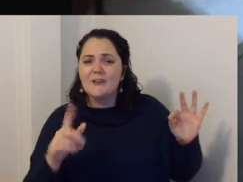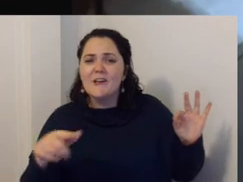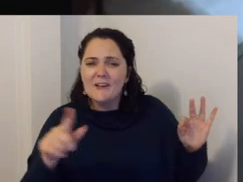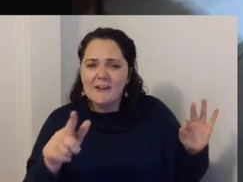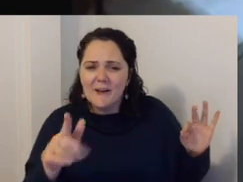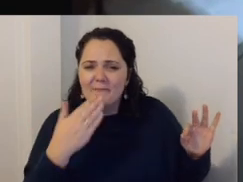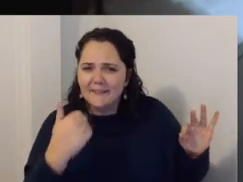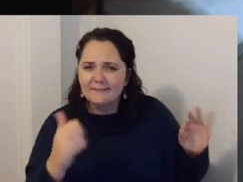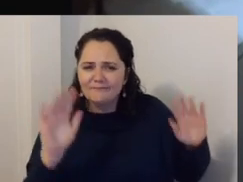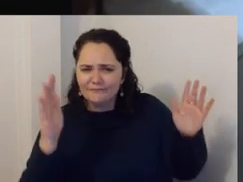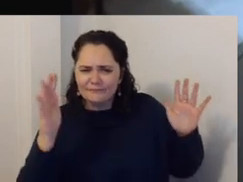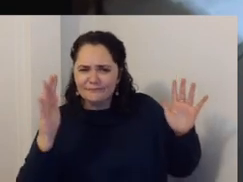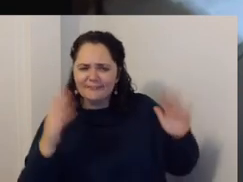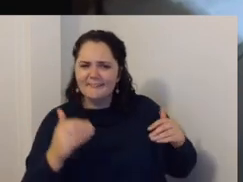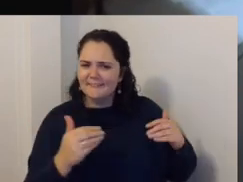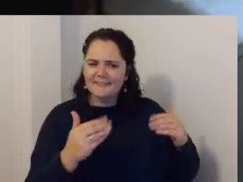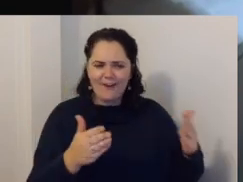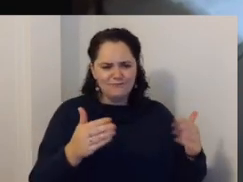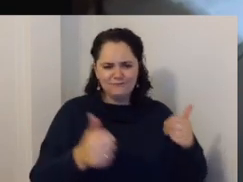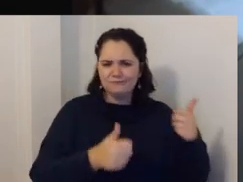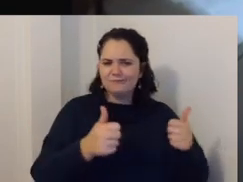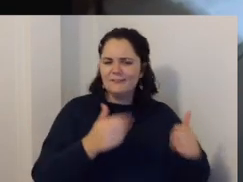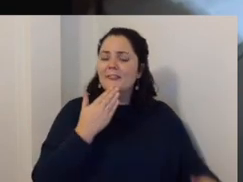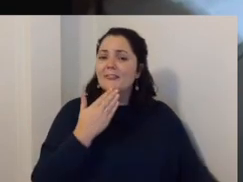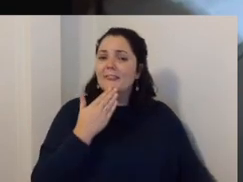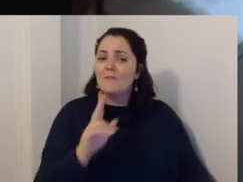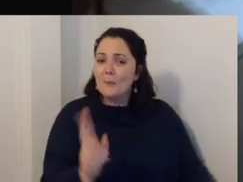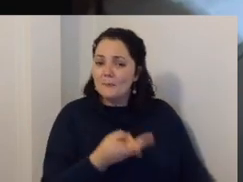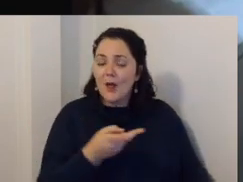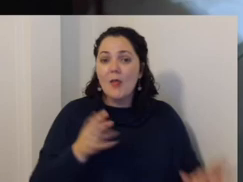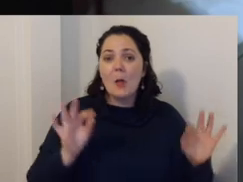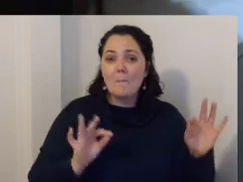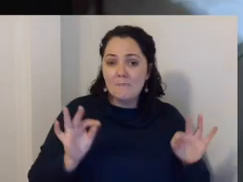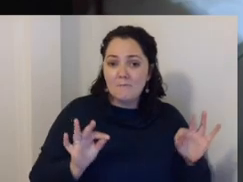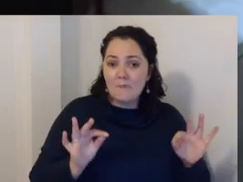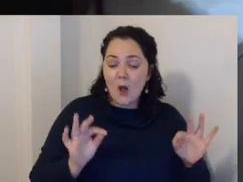give uh Rachel and Atticus a round of applause not just for tonight but for this whole series